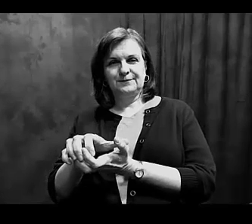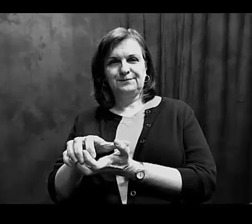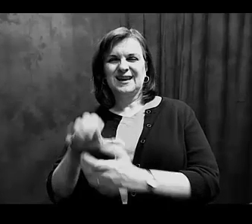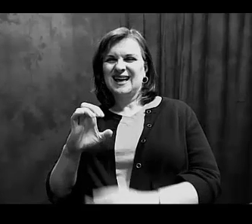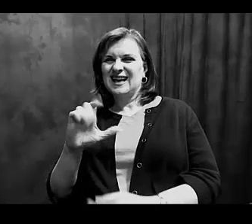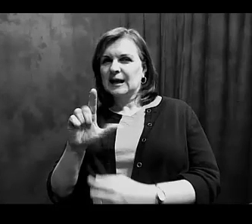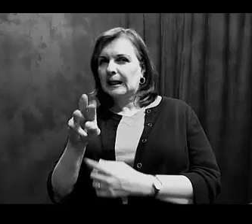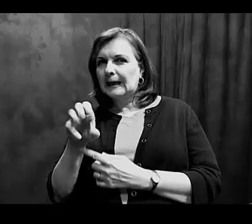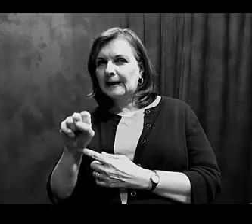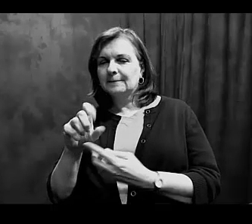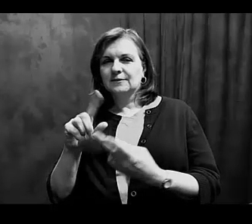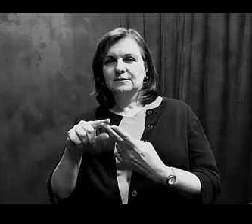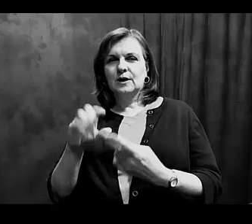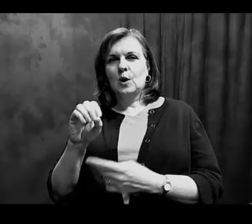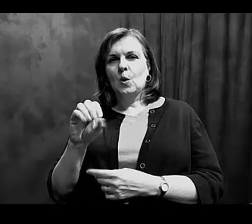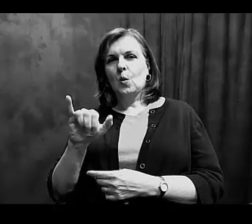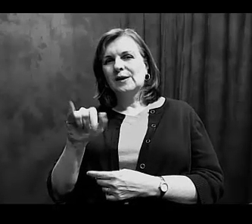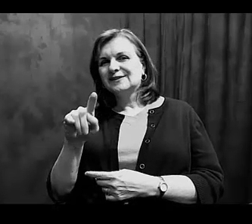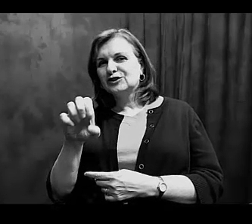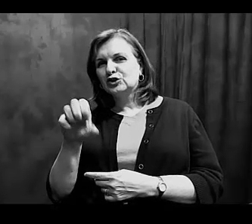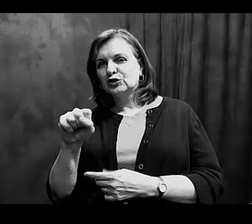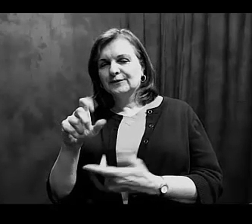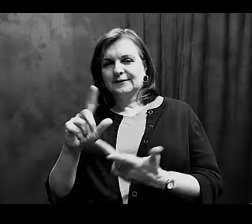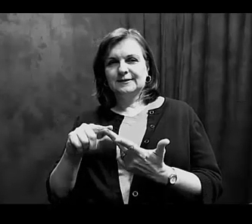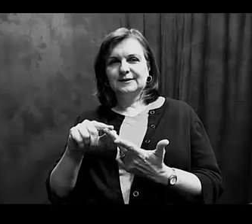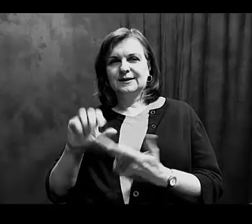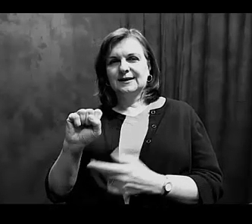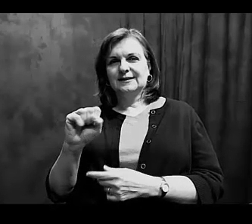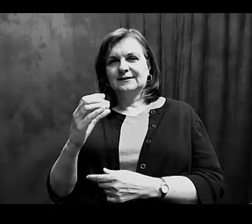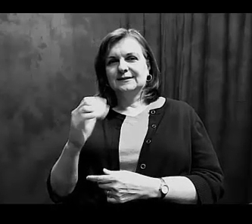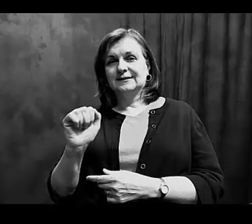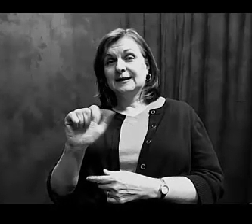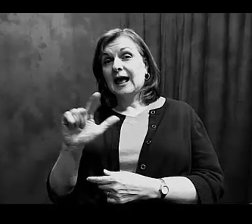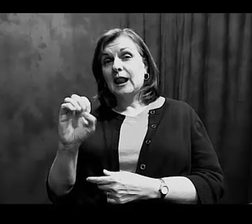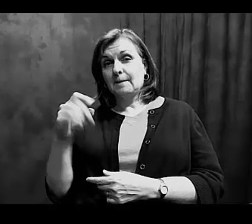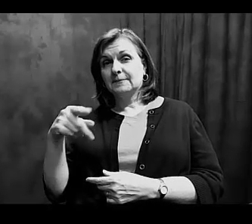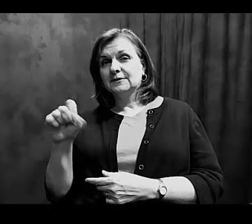so these will be your clams - oysters scallops. things like that